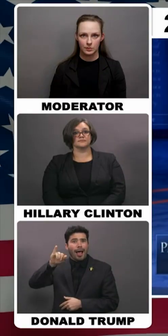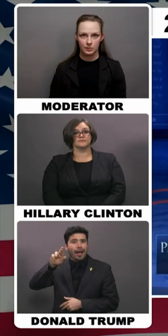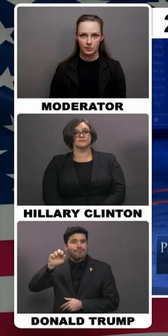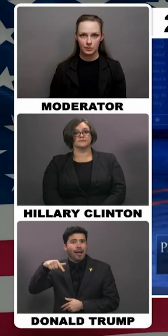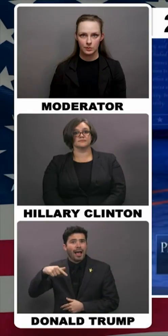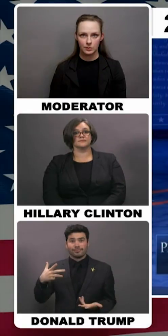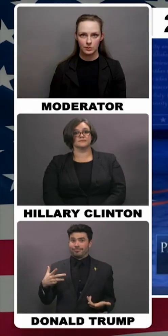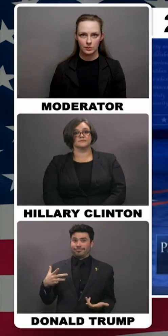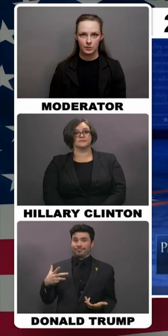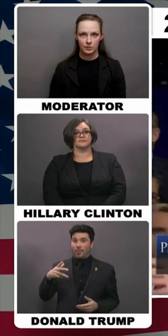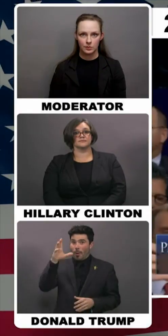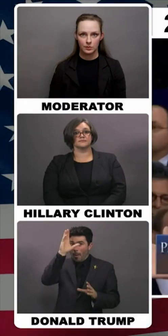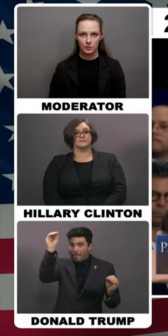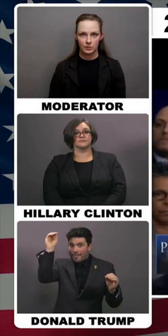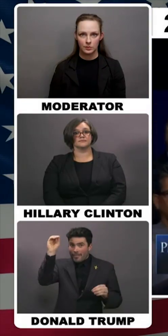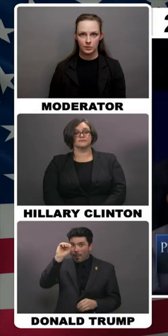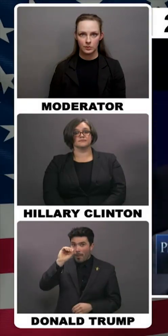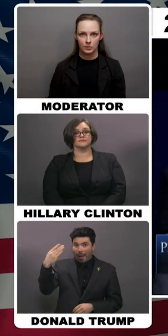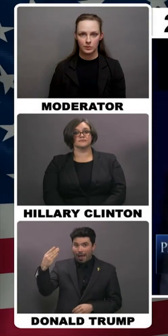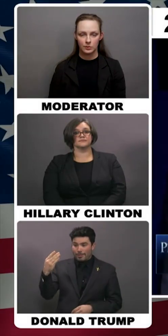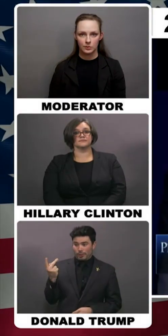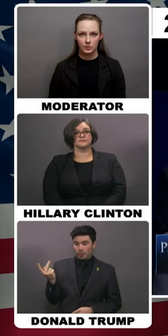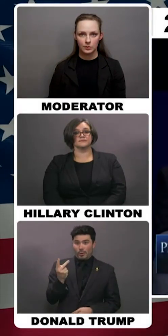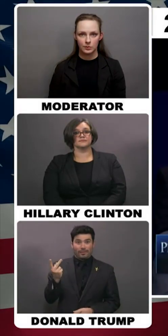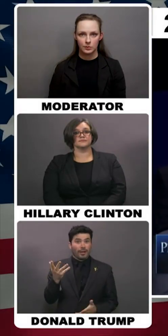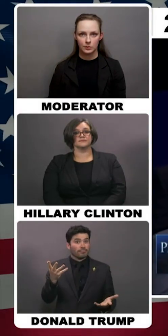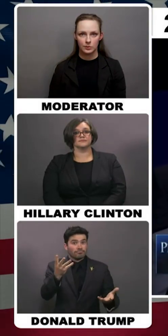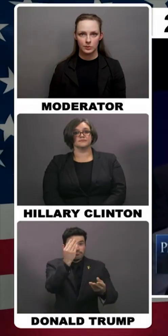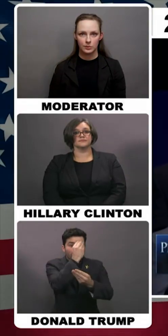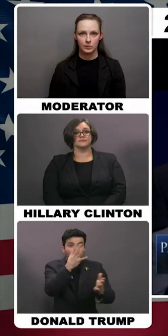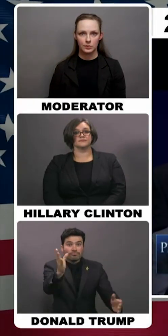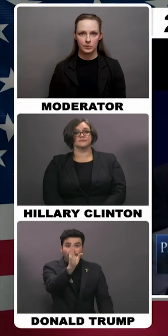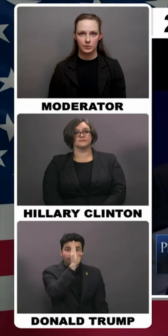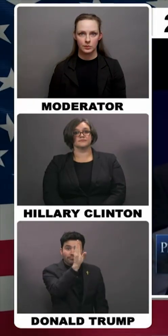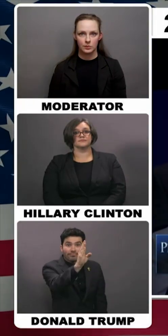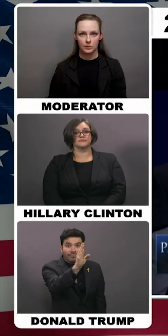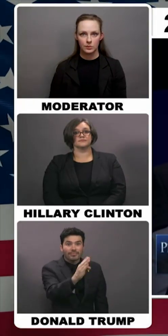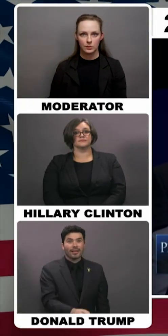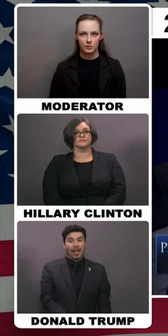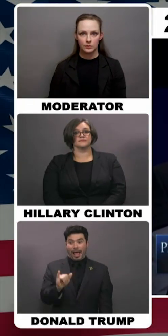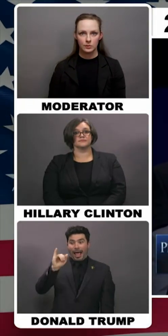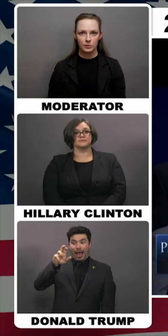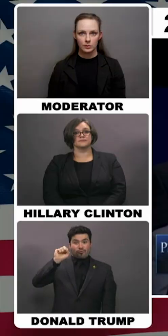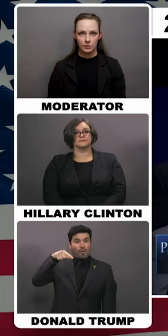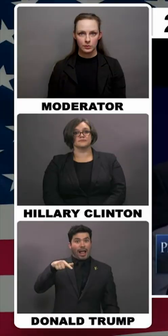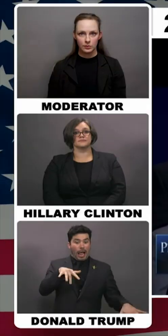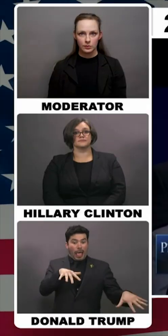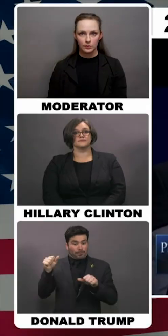or not, the way they got out of Iraq, the vacuum they've left, that's why ISIS formed in the first place.